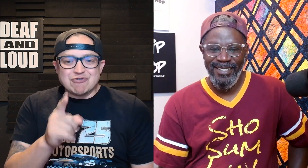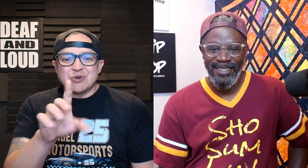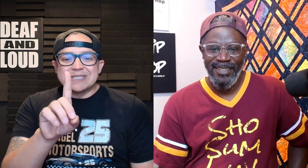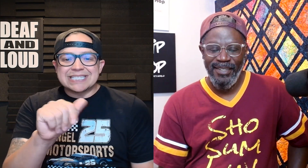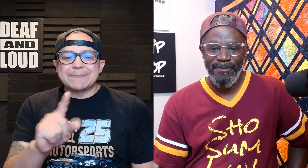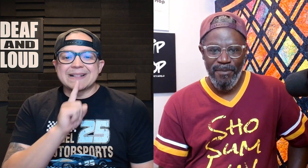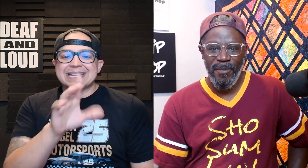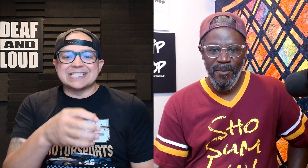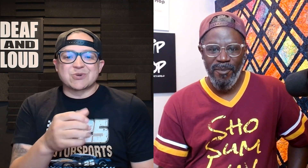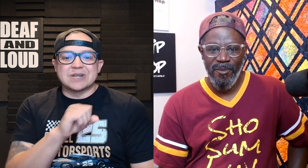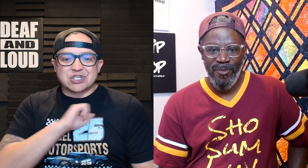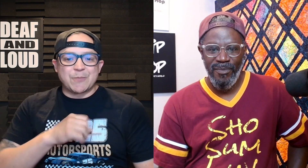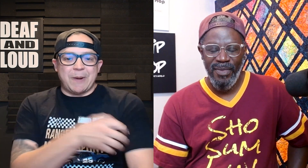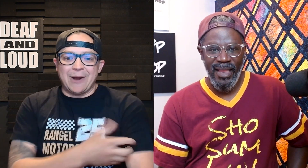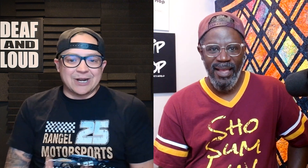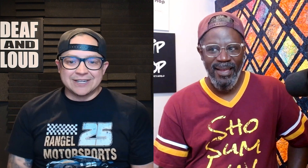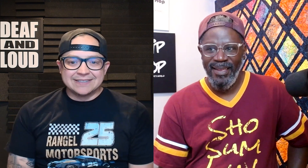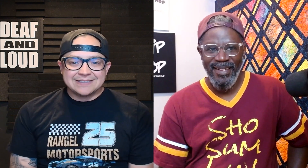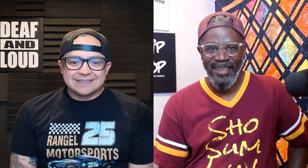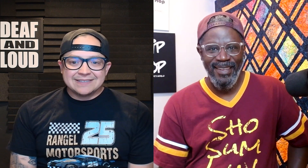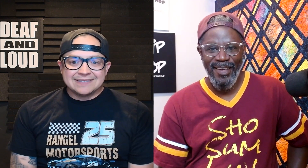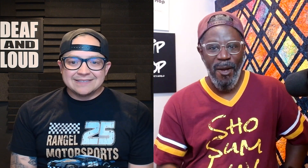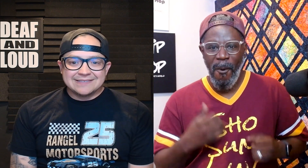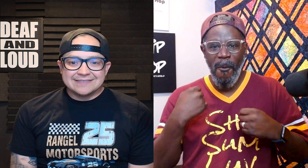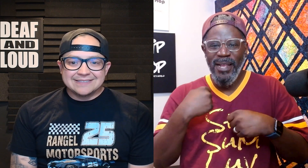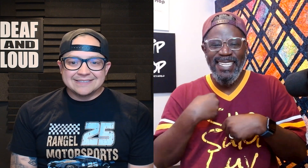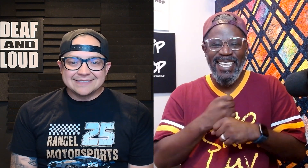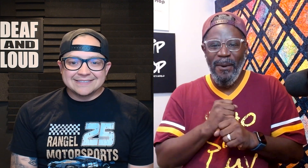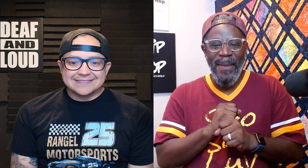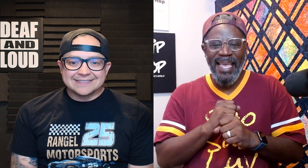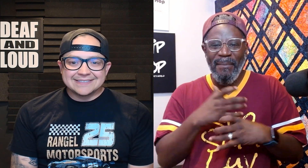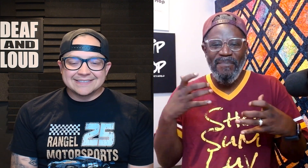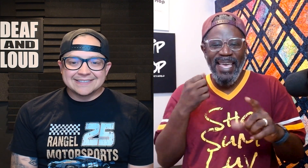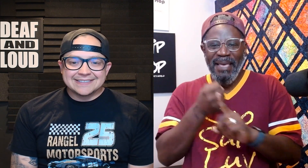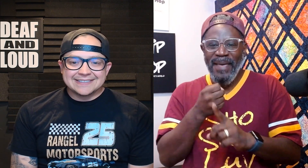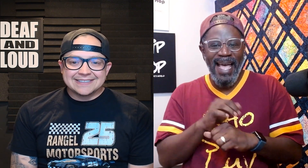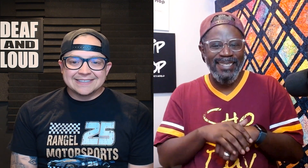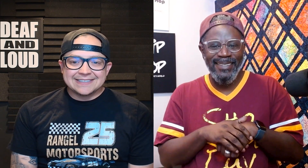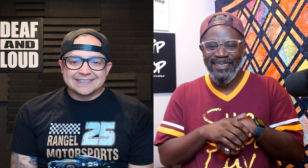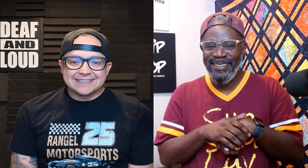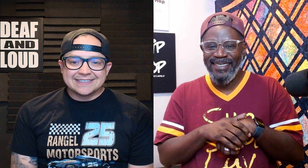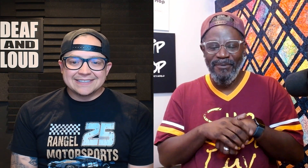Your disability is your superpower. We're still making big impacts.